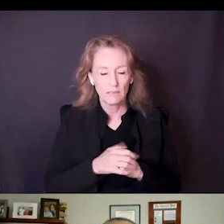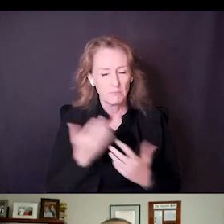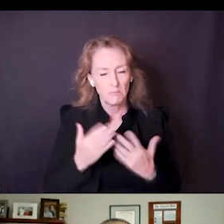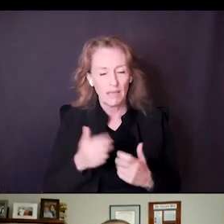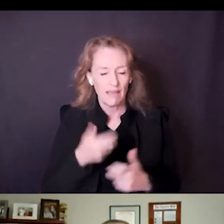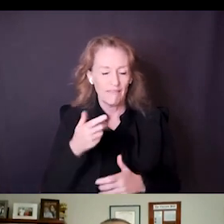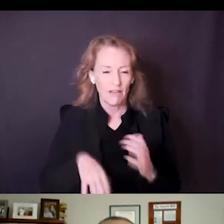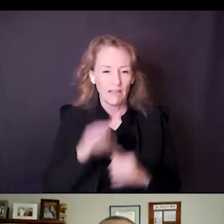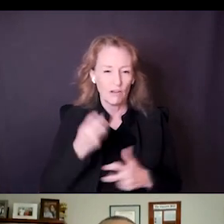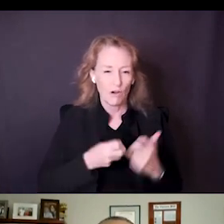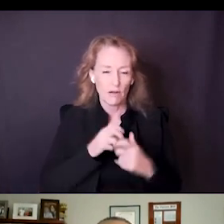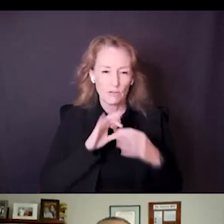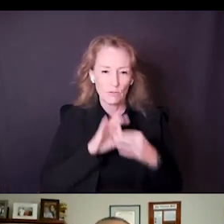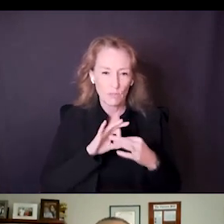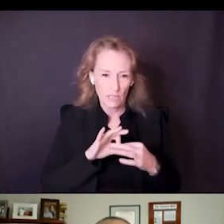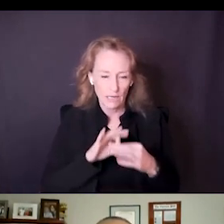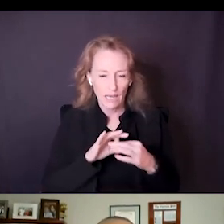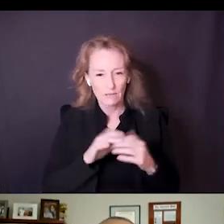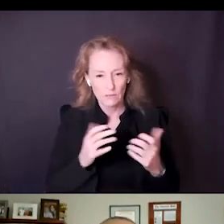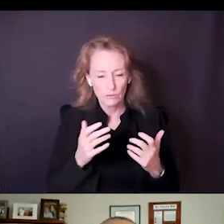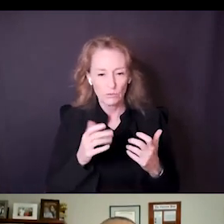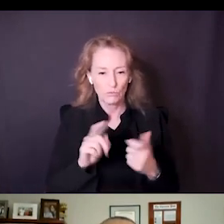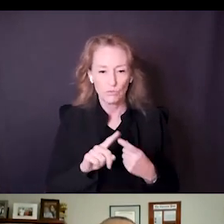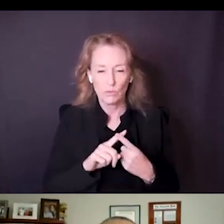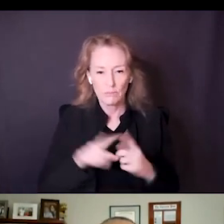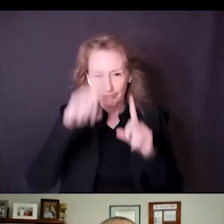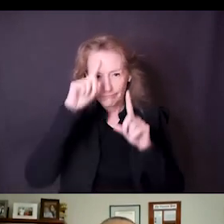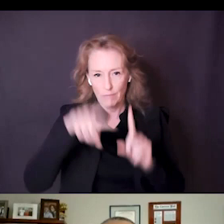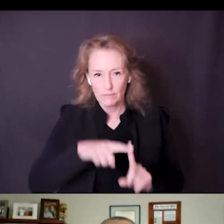CORNERSTONES OF MENTAL HEALTH WELL-BEING.